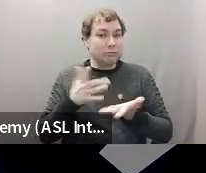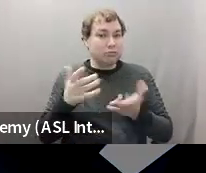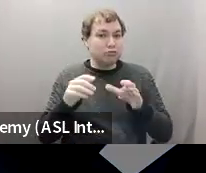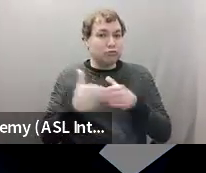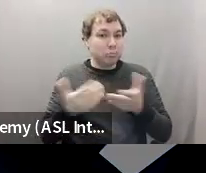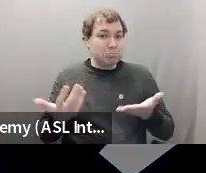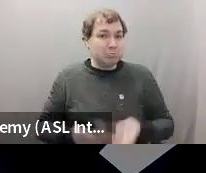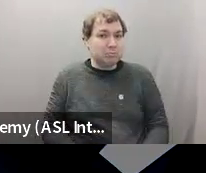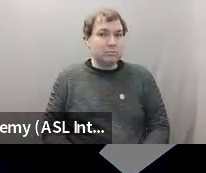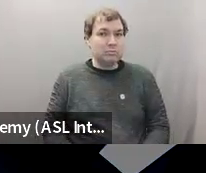Troy Bowser: Hmm.